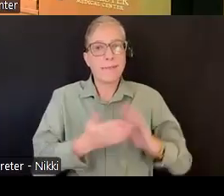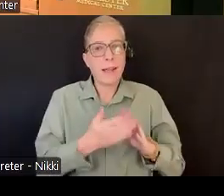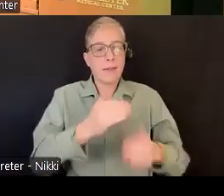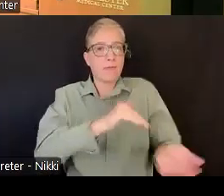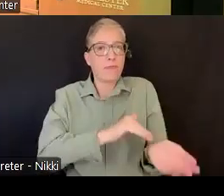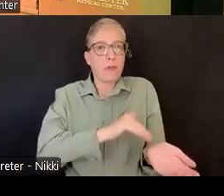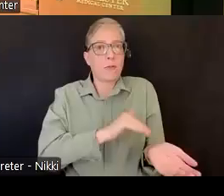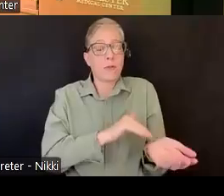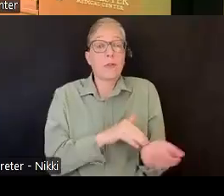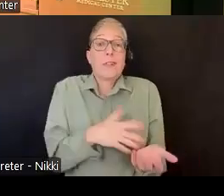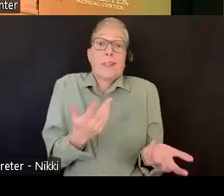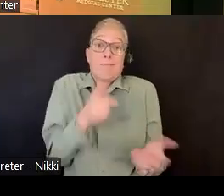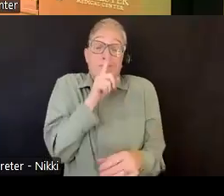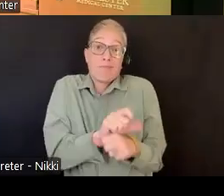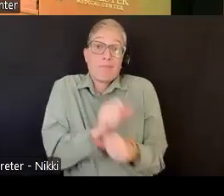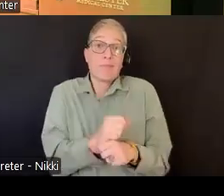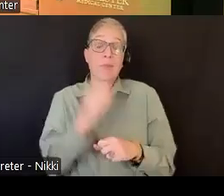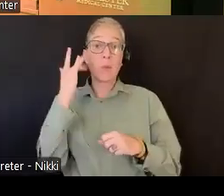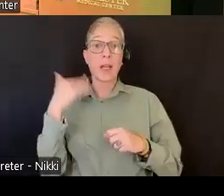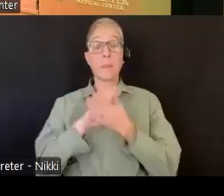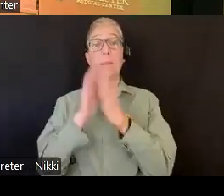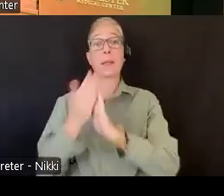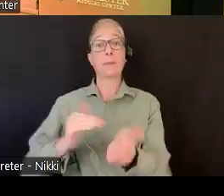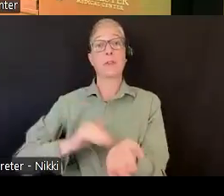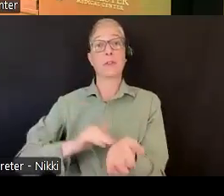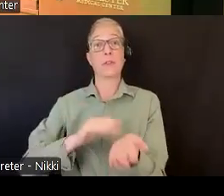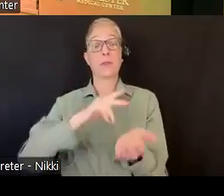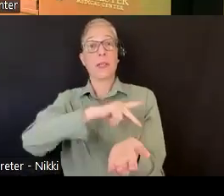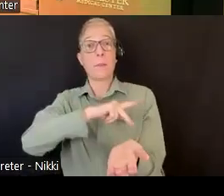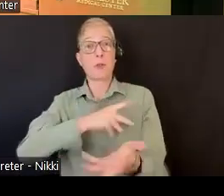like people and like like the sort of personal nature of things rather than the industrial scale